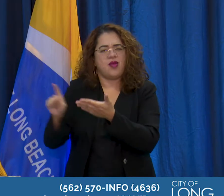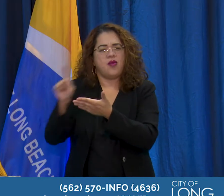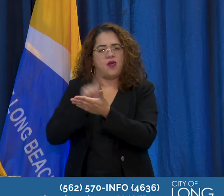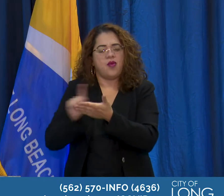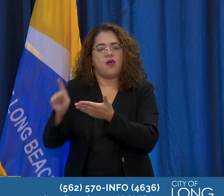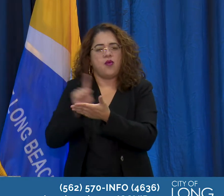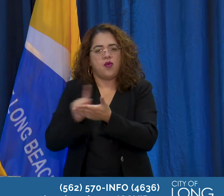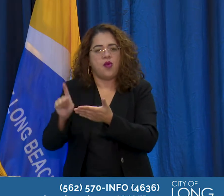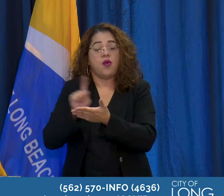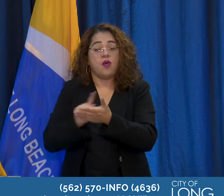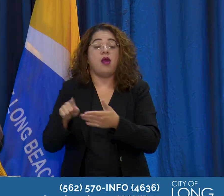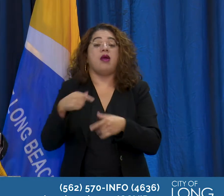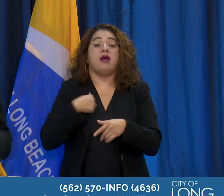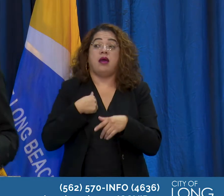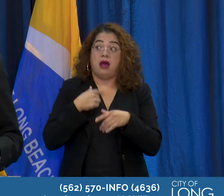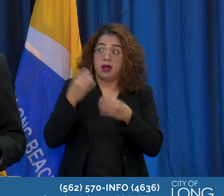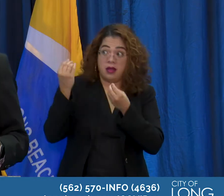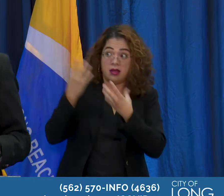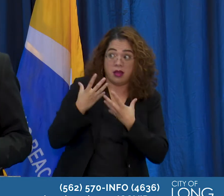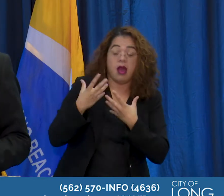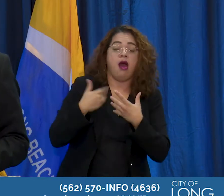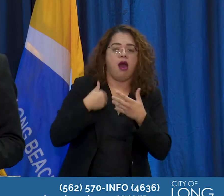meet the state's requirements.